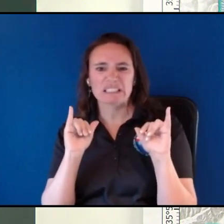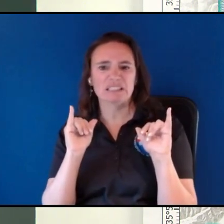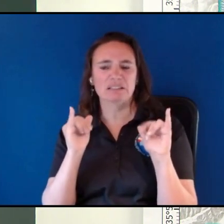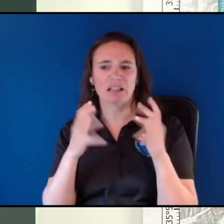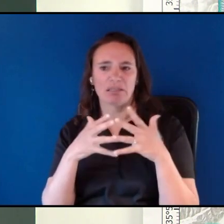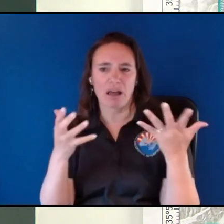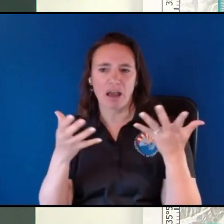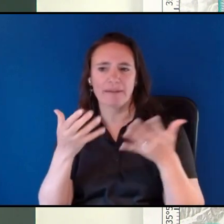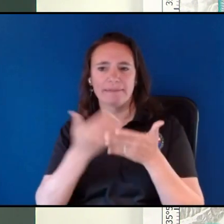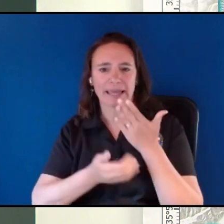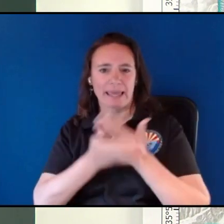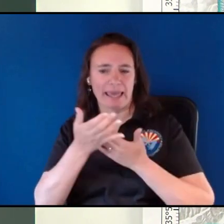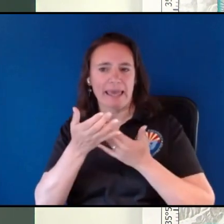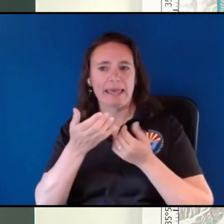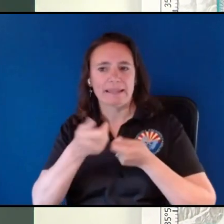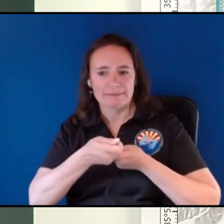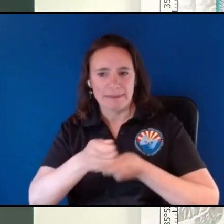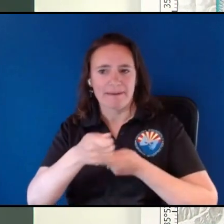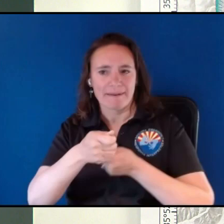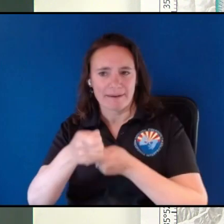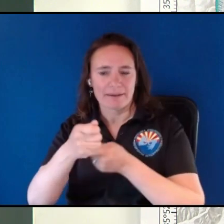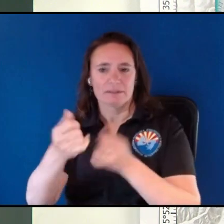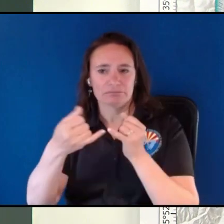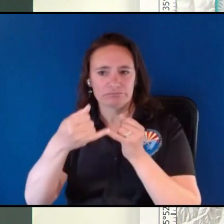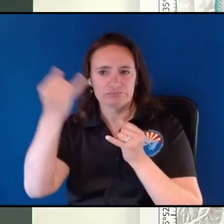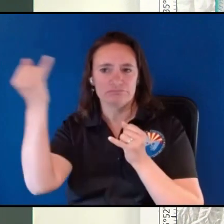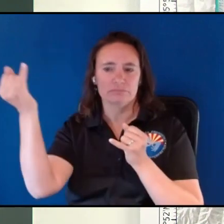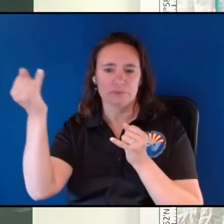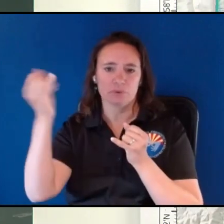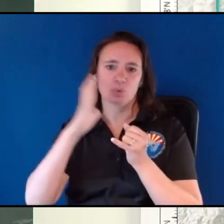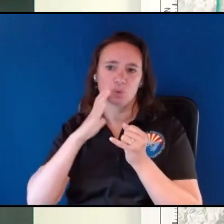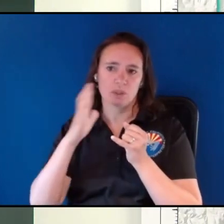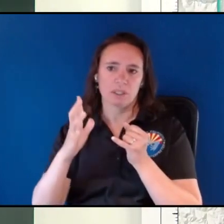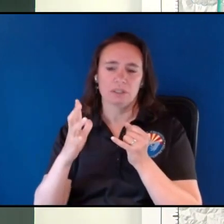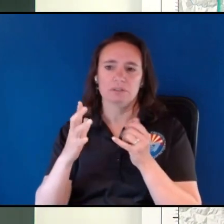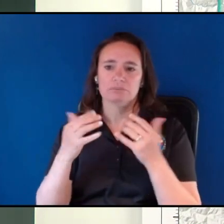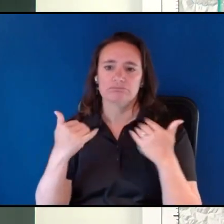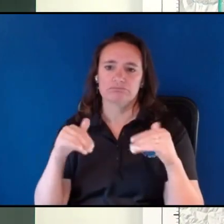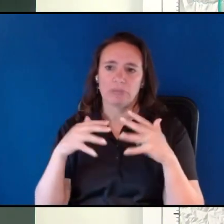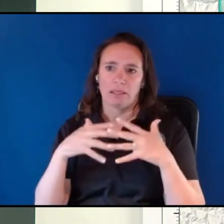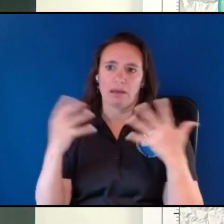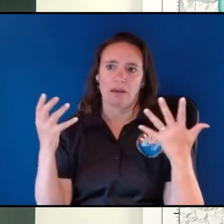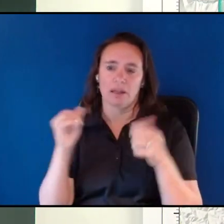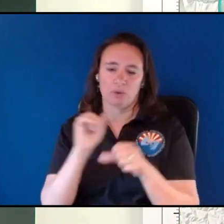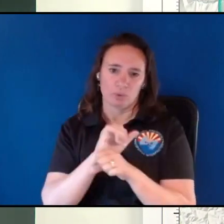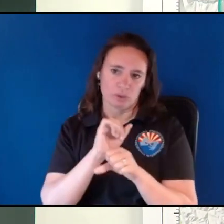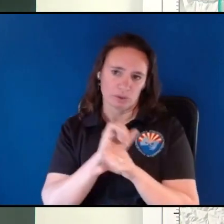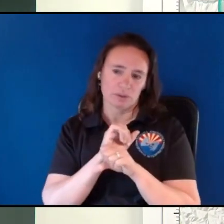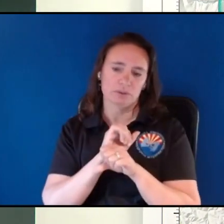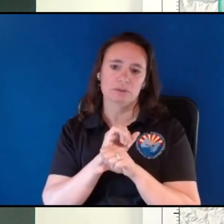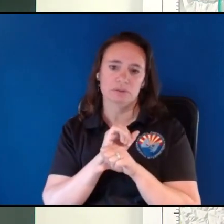it's going to be it's going to a lot of people to do it. So, we're hopeful to get a lot of this done with our crews and